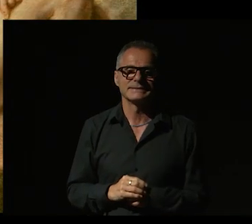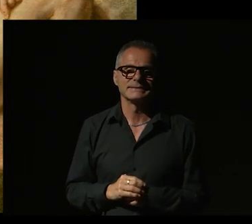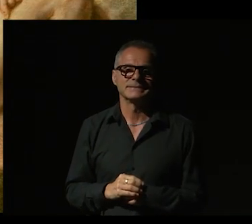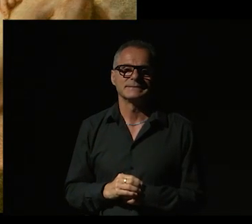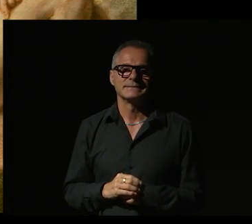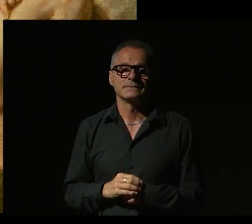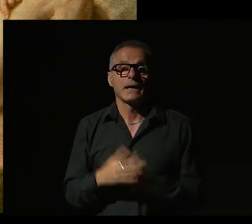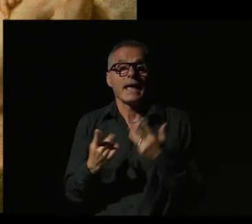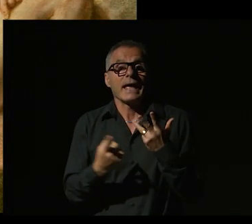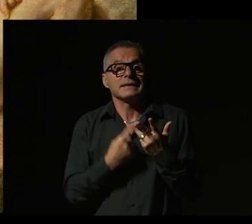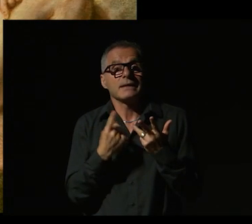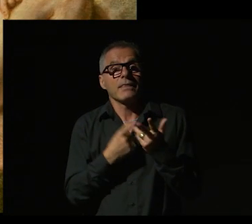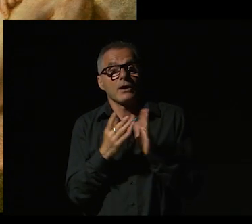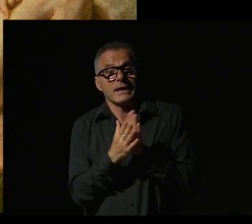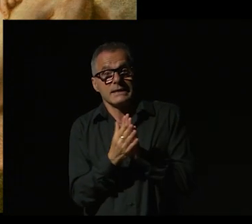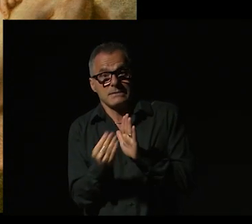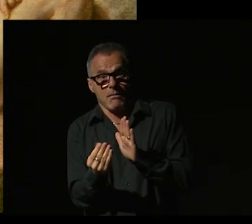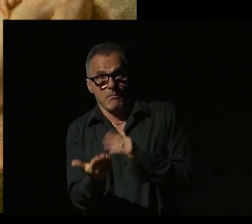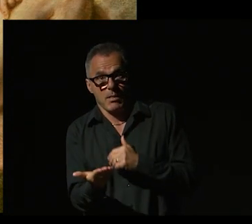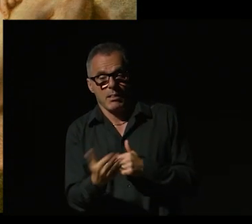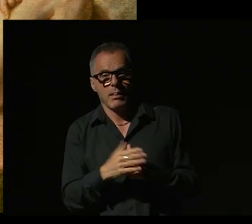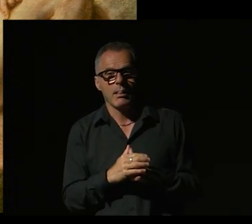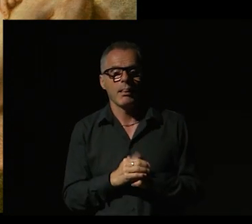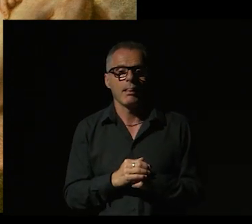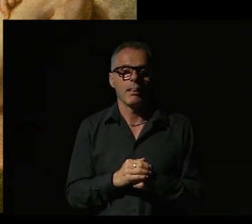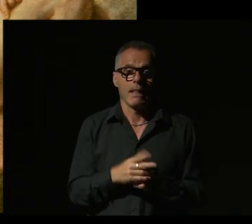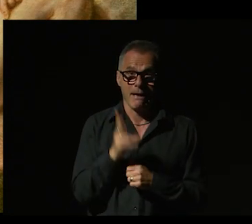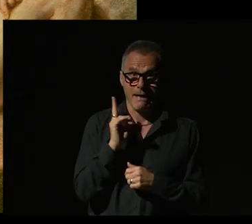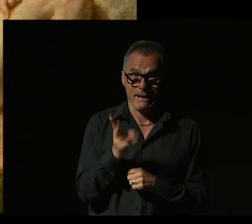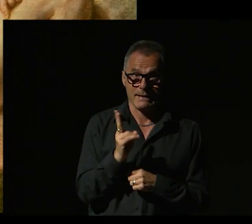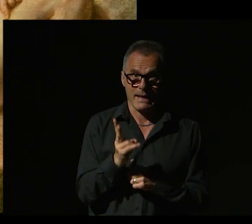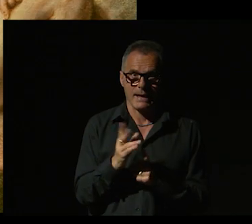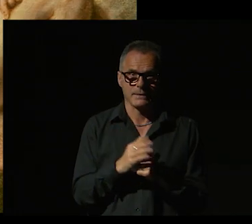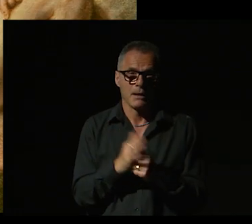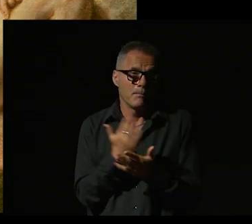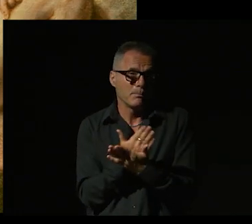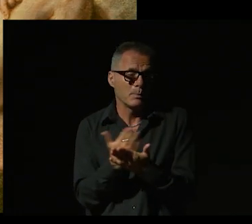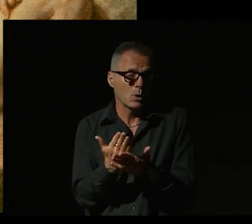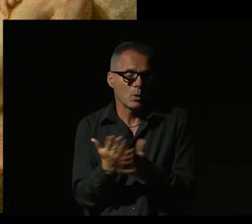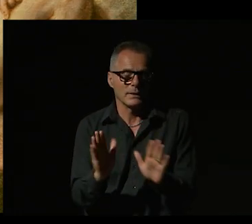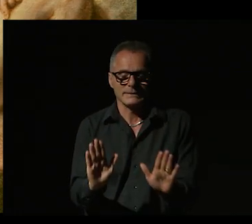Another example that is again, you know, it's purely hypothetical comparison,